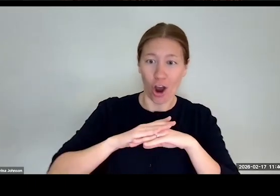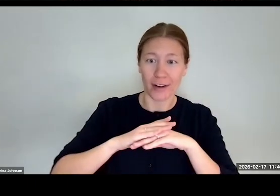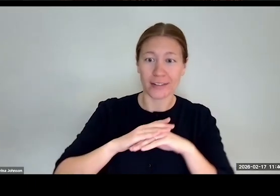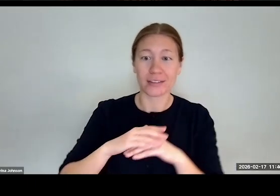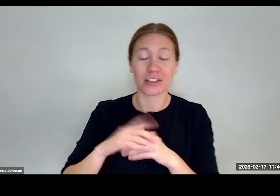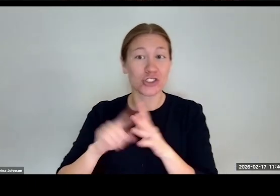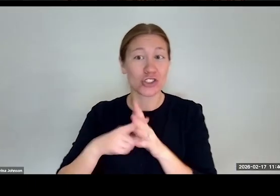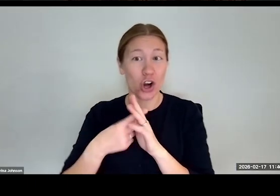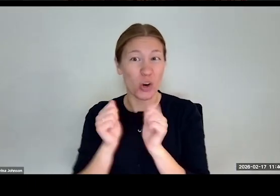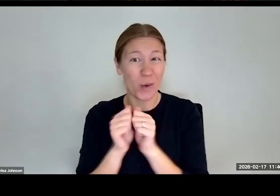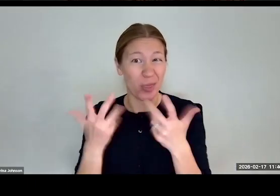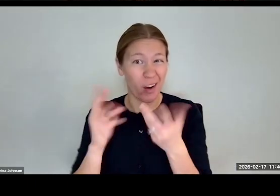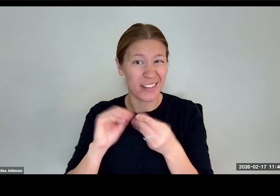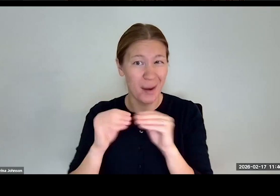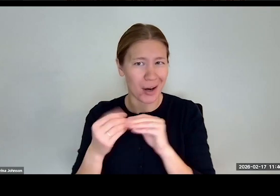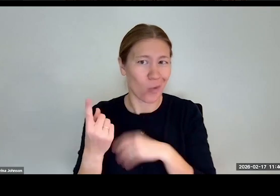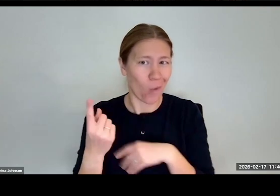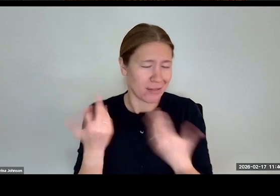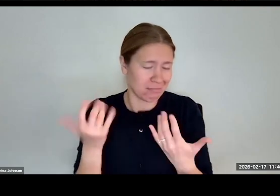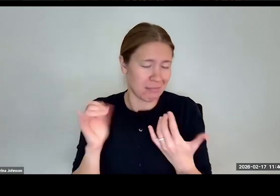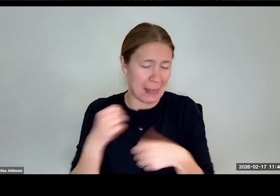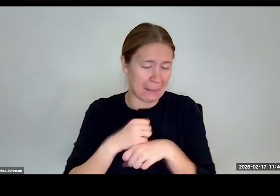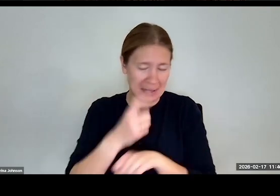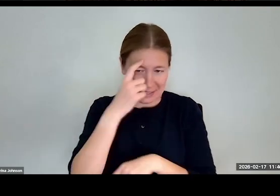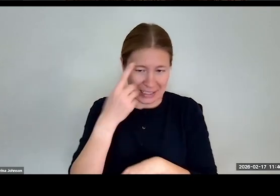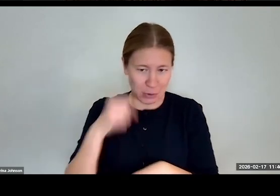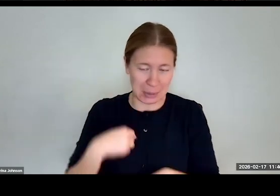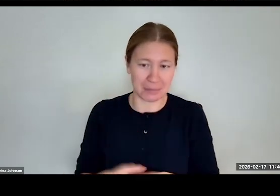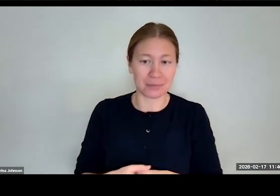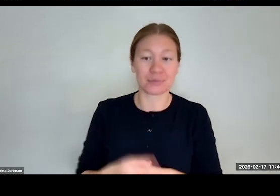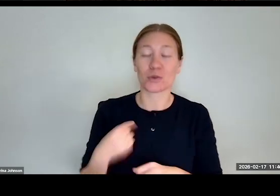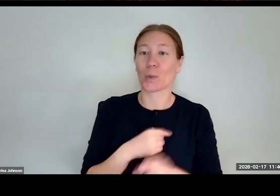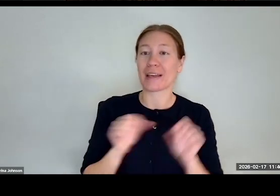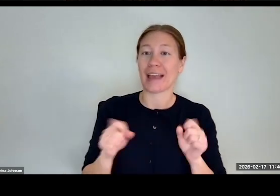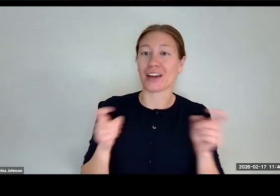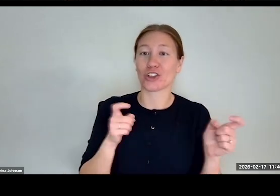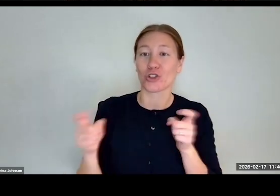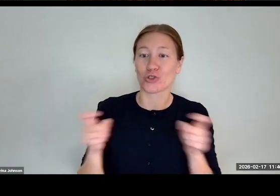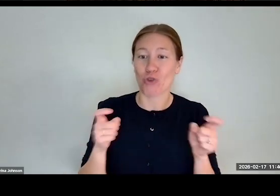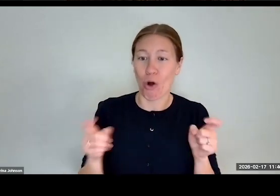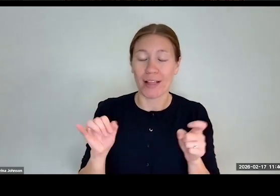I've left it at one 'cause that makes sense to me. We can control whether or not we want a number to appear on our title slide.